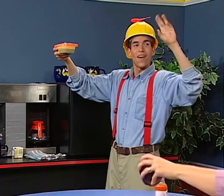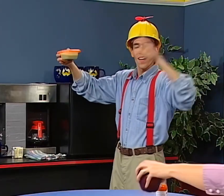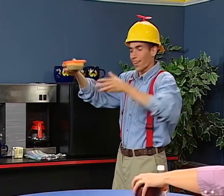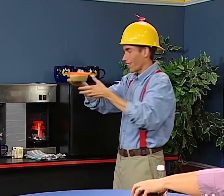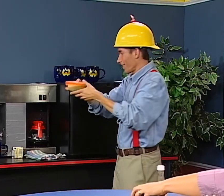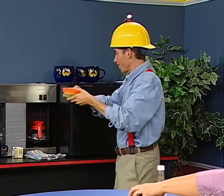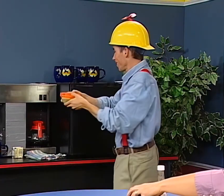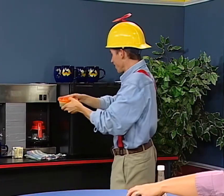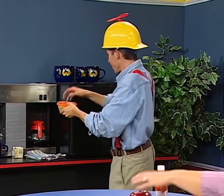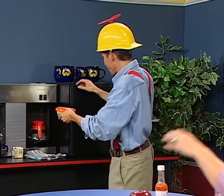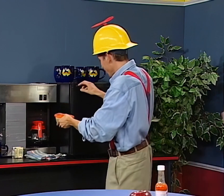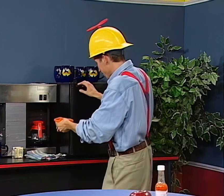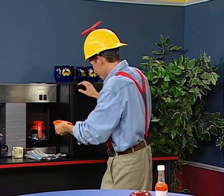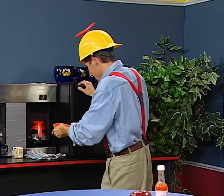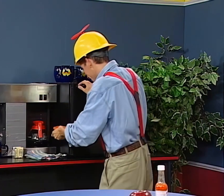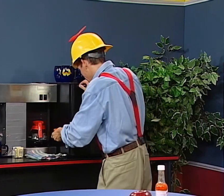OK.